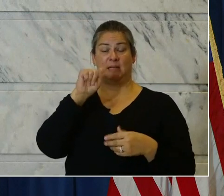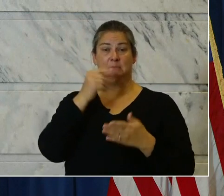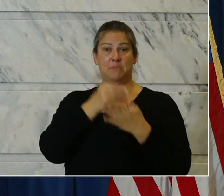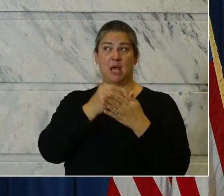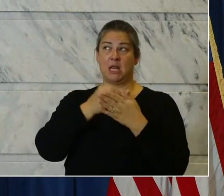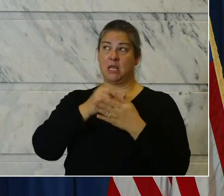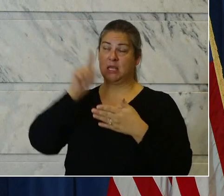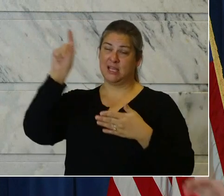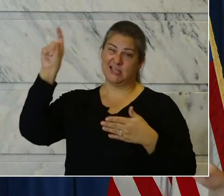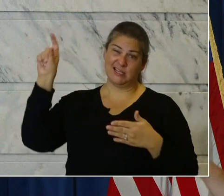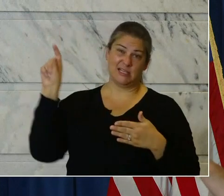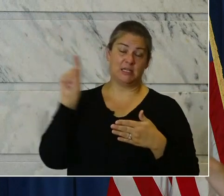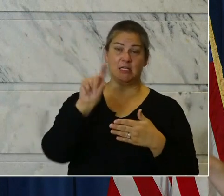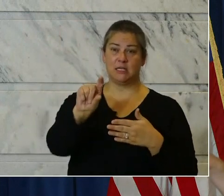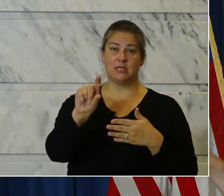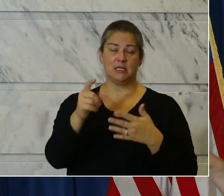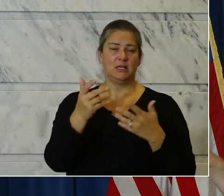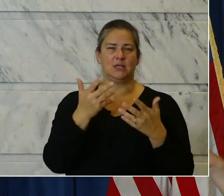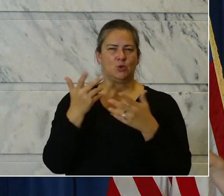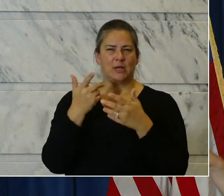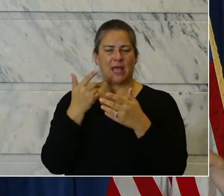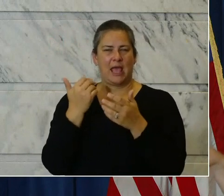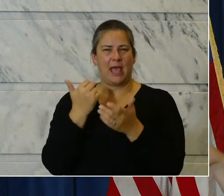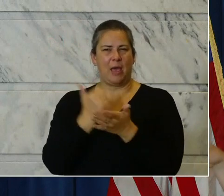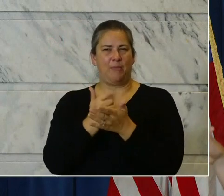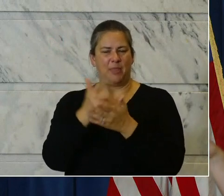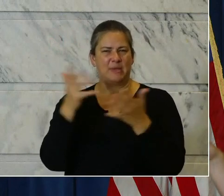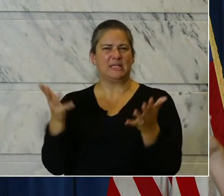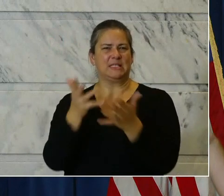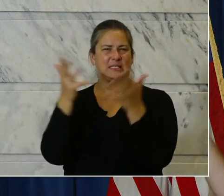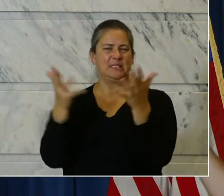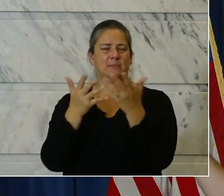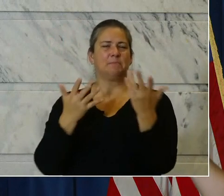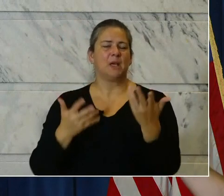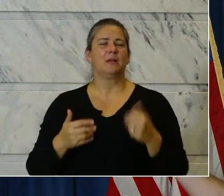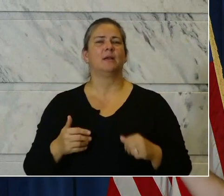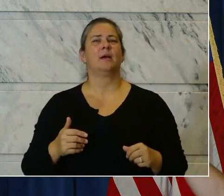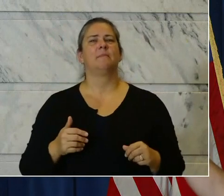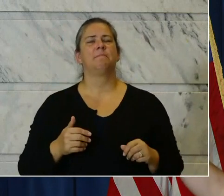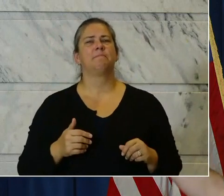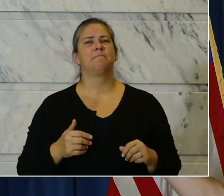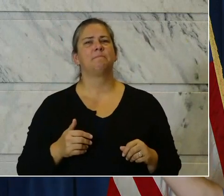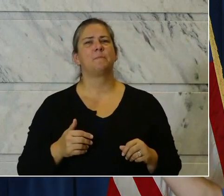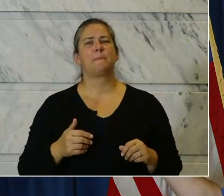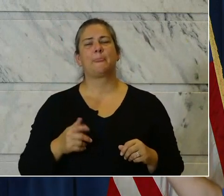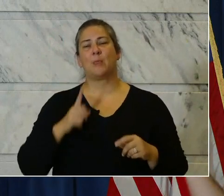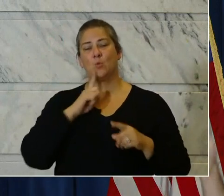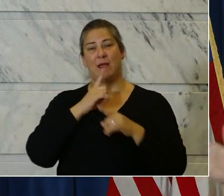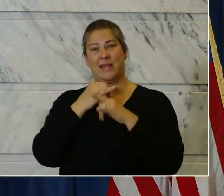OF DOLLARS OF KERR'S ACT FUNDING. WITH THAT. IN THE